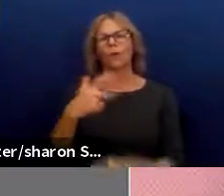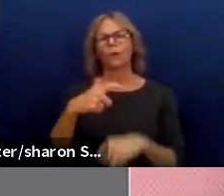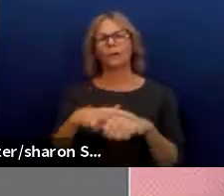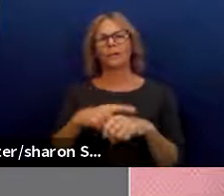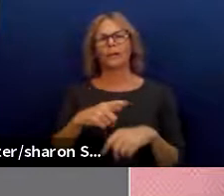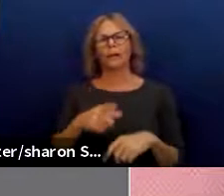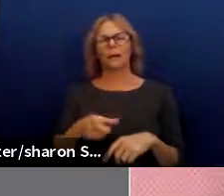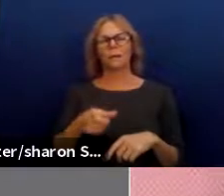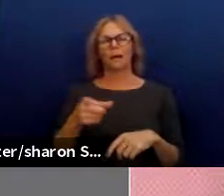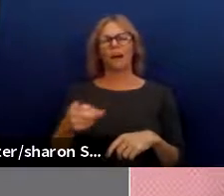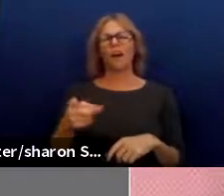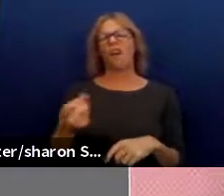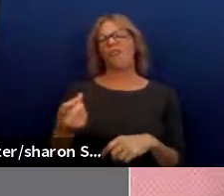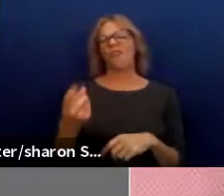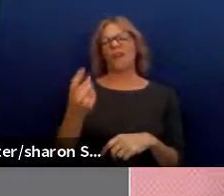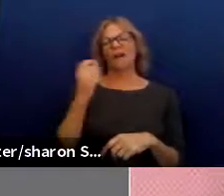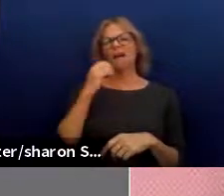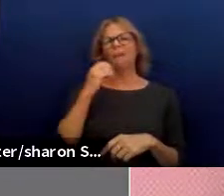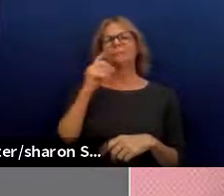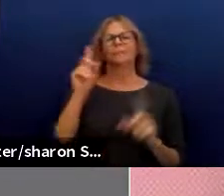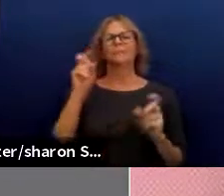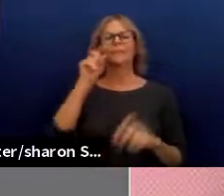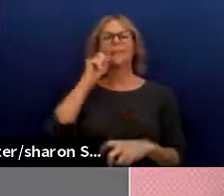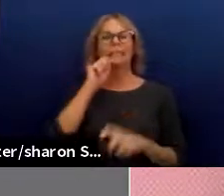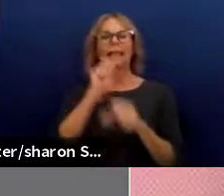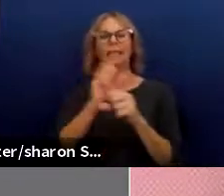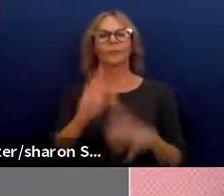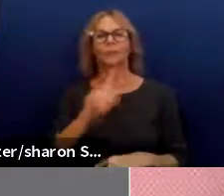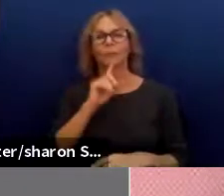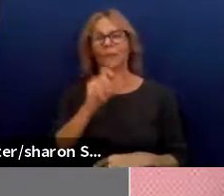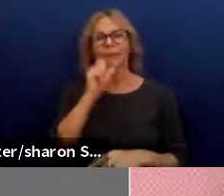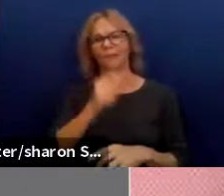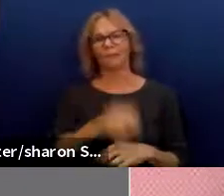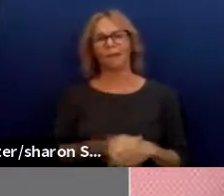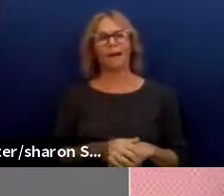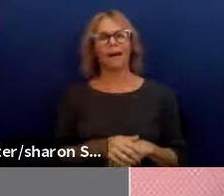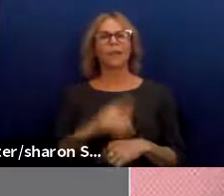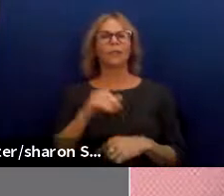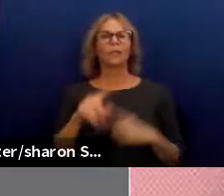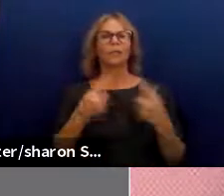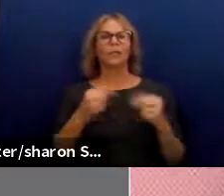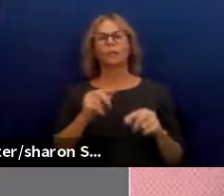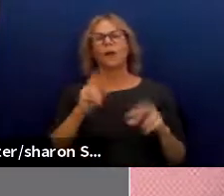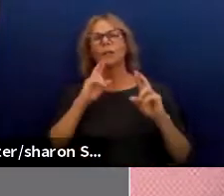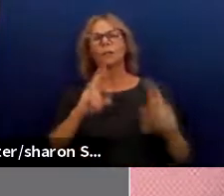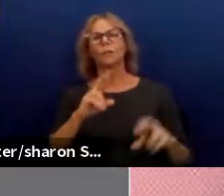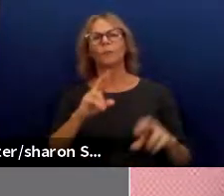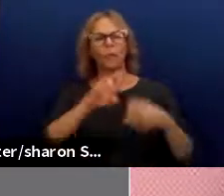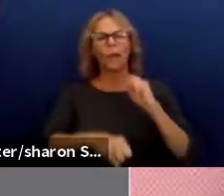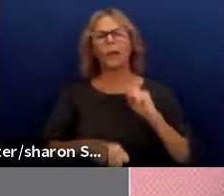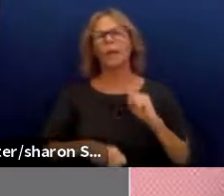being sex workers, when they are not by police who interact with them. So when they try to report rape, report violence, etc. The